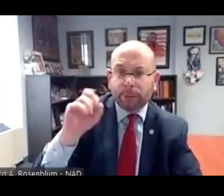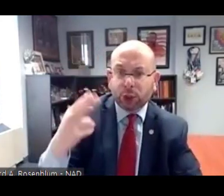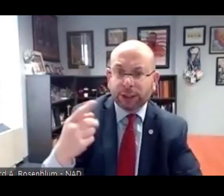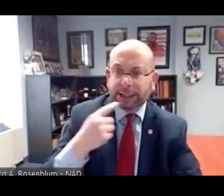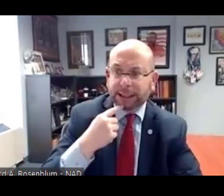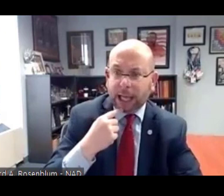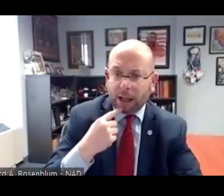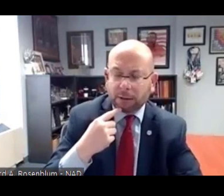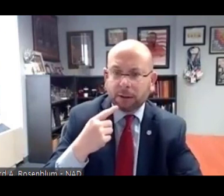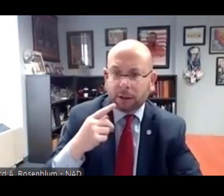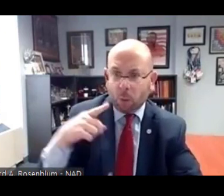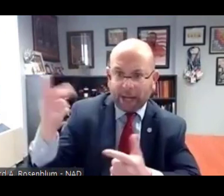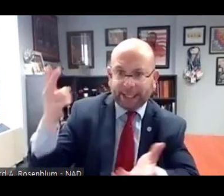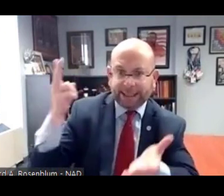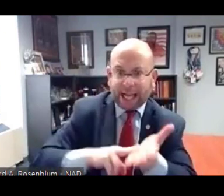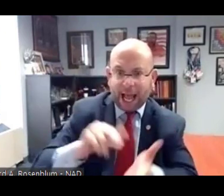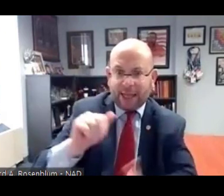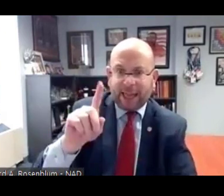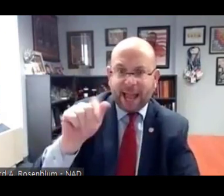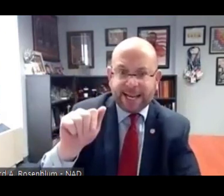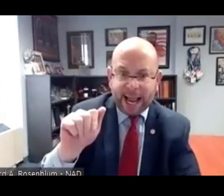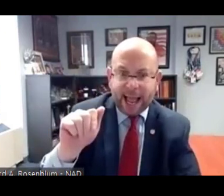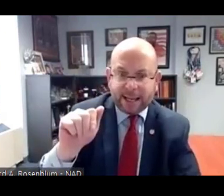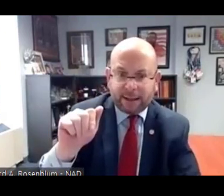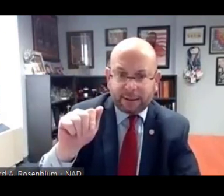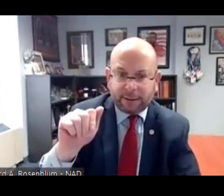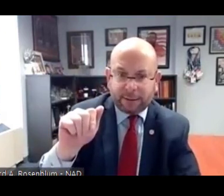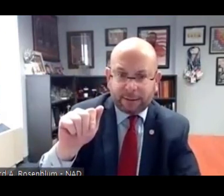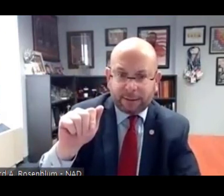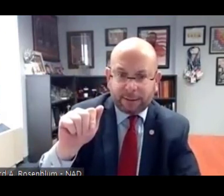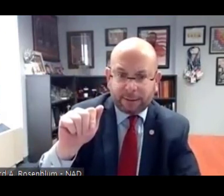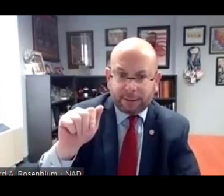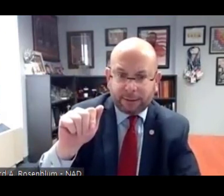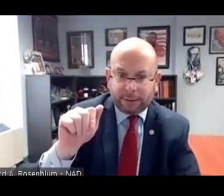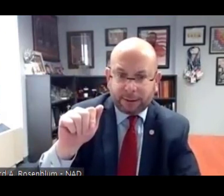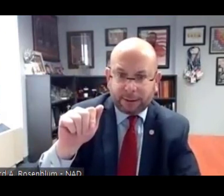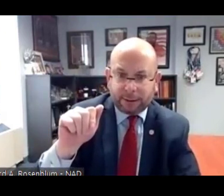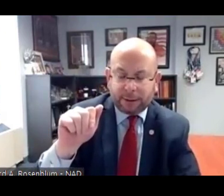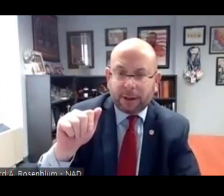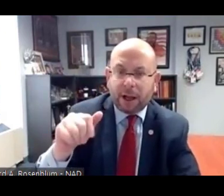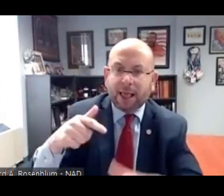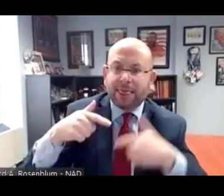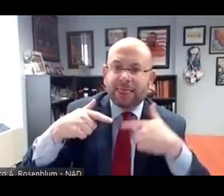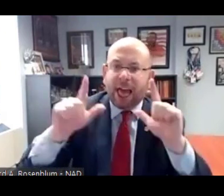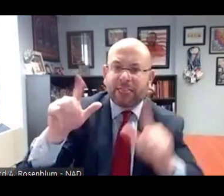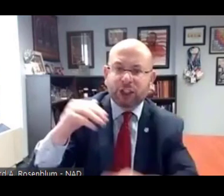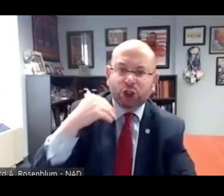I think that President George Bush said, when we signed the Americans with Disabilities Act